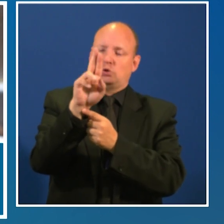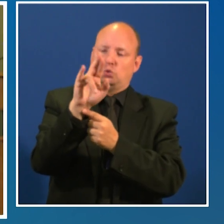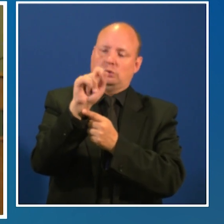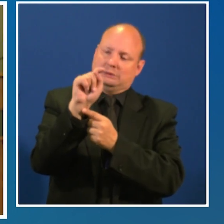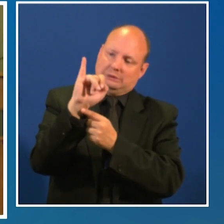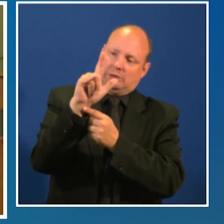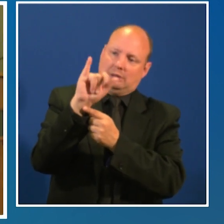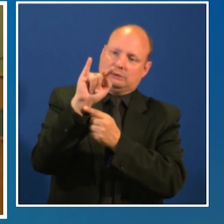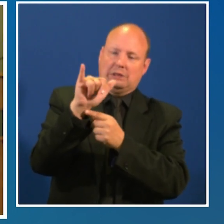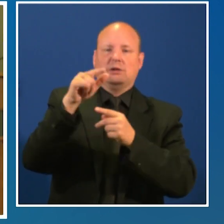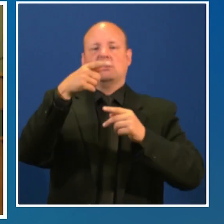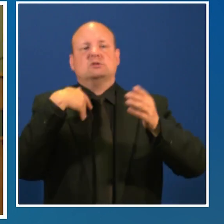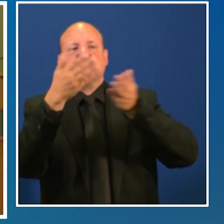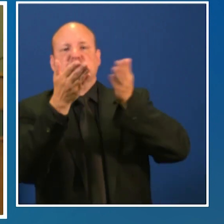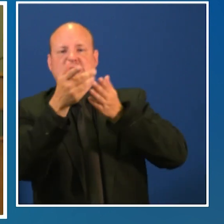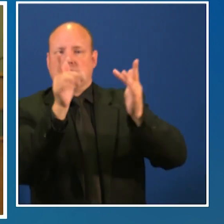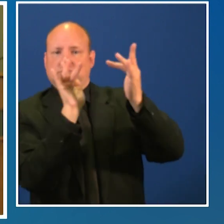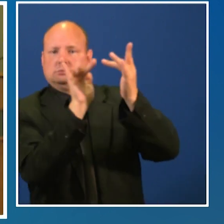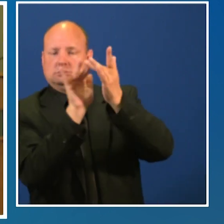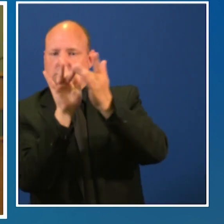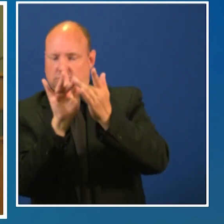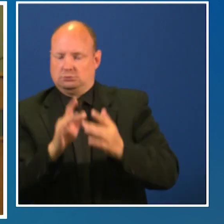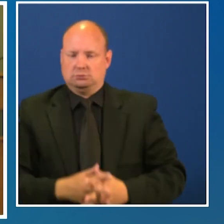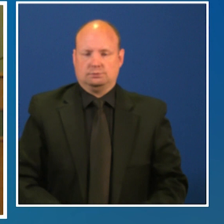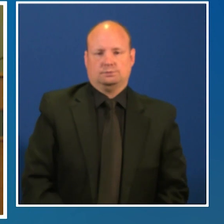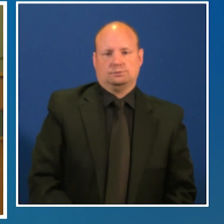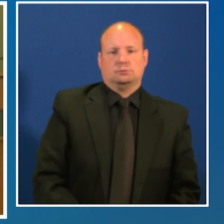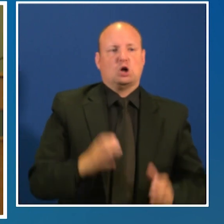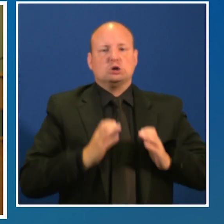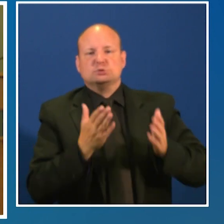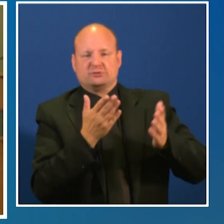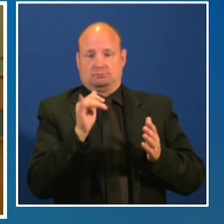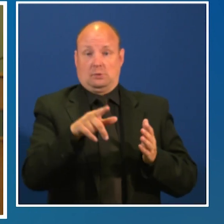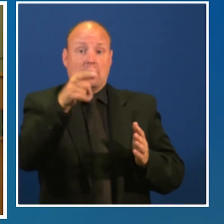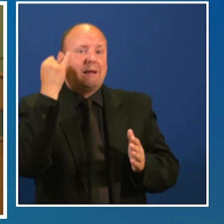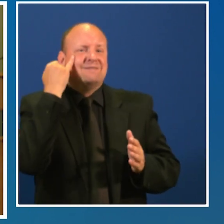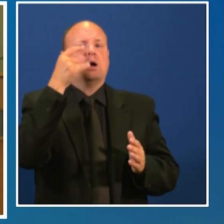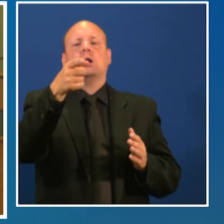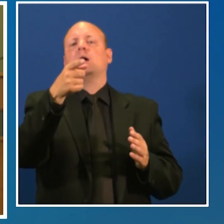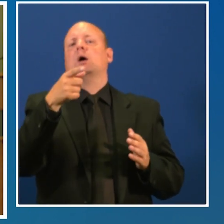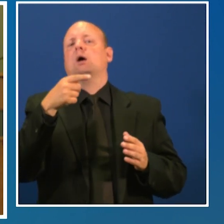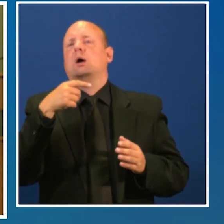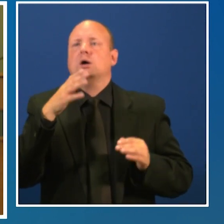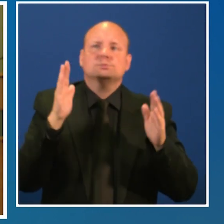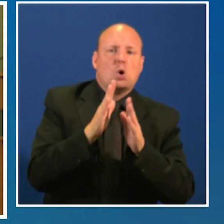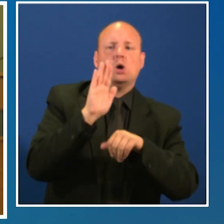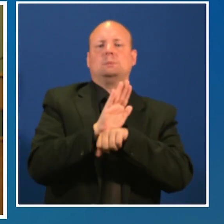know that hardships posed by the pandemic are not quite over and that many do not yet have the staffing in place to support